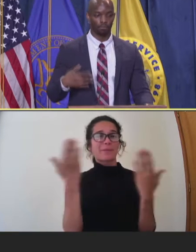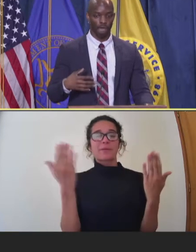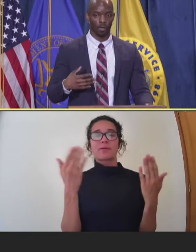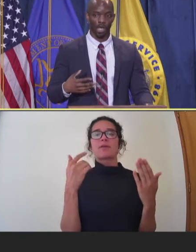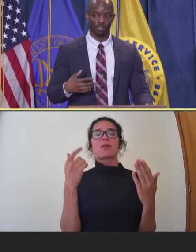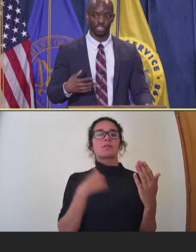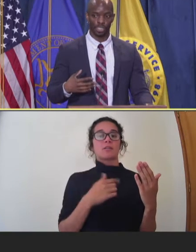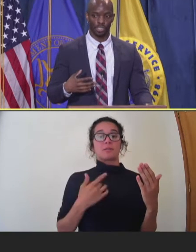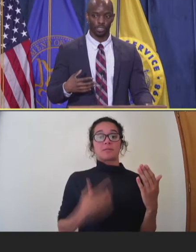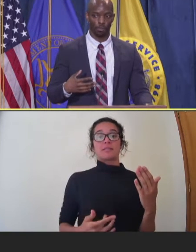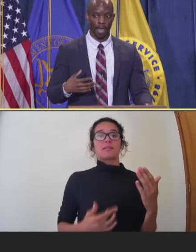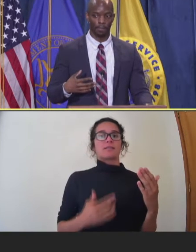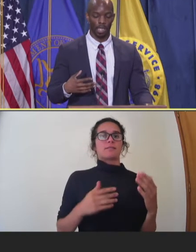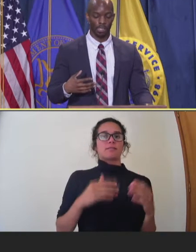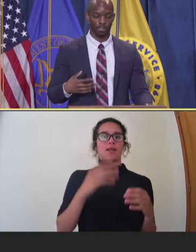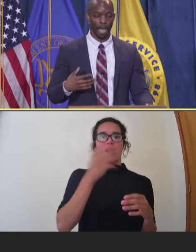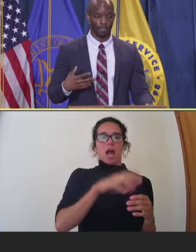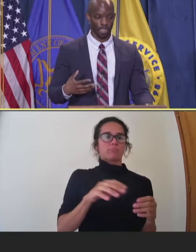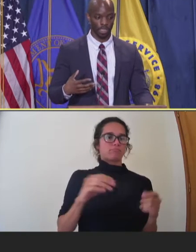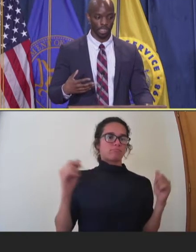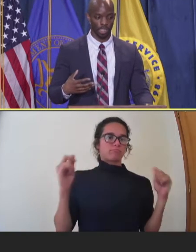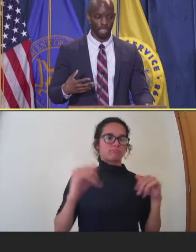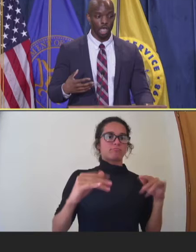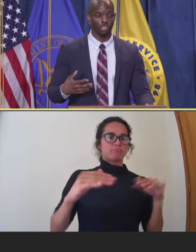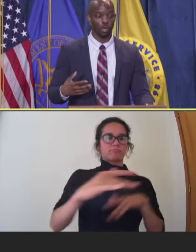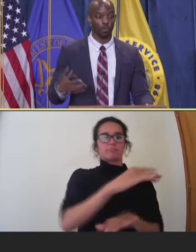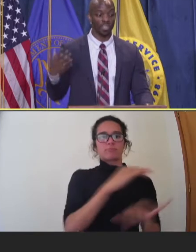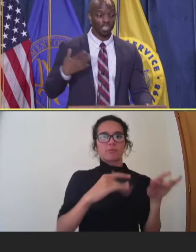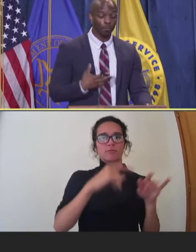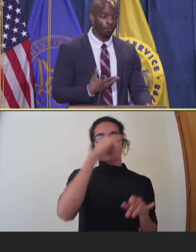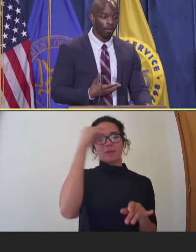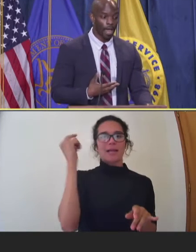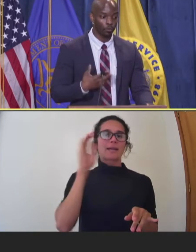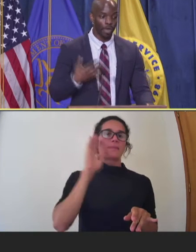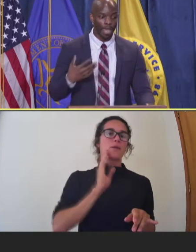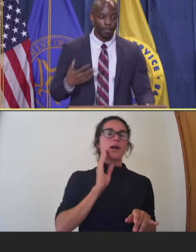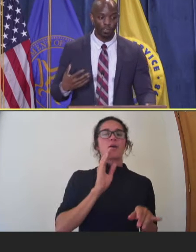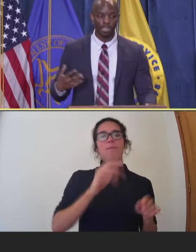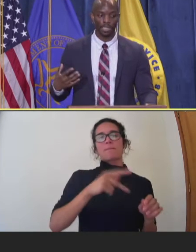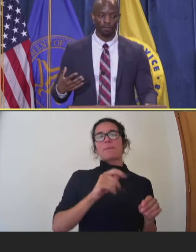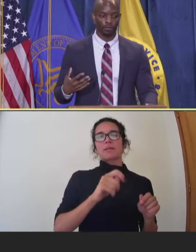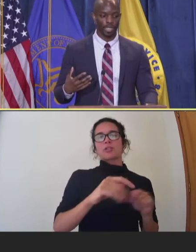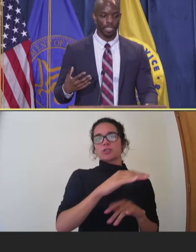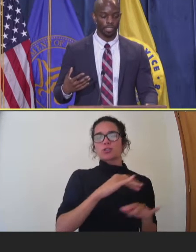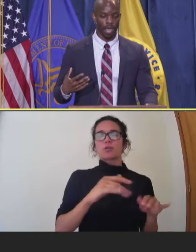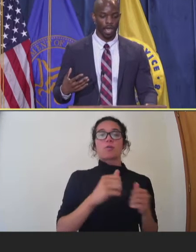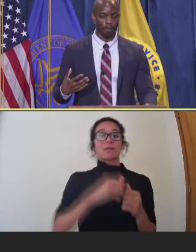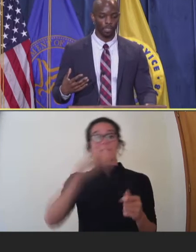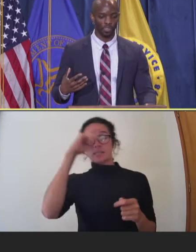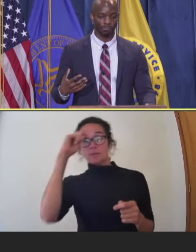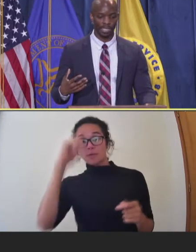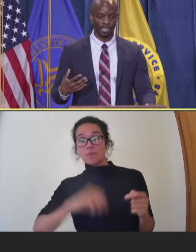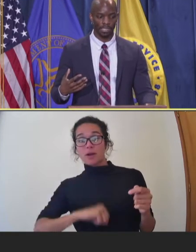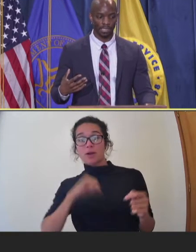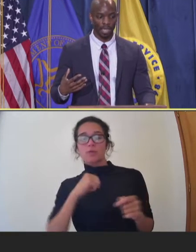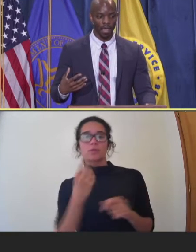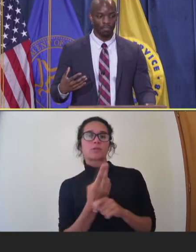Brown LGBTQI+ populations. So, with Summer of Pride, we're able to leverage those spaces.